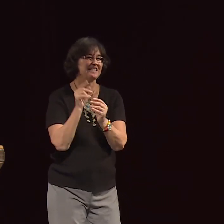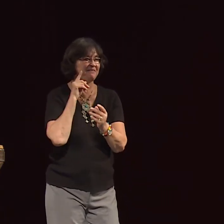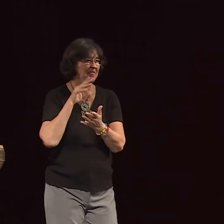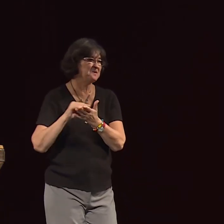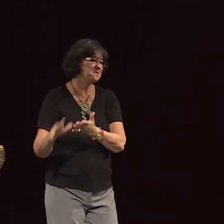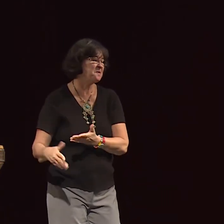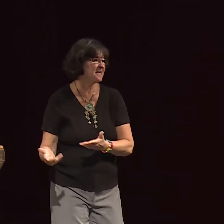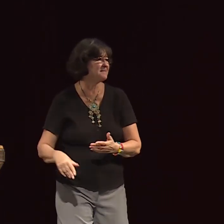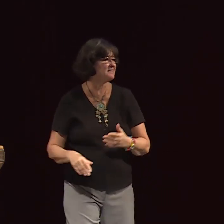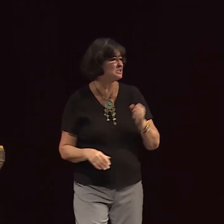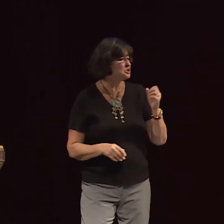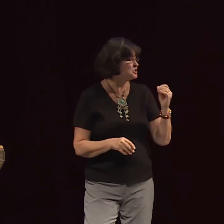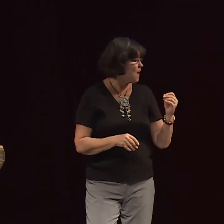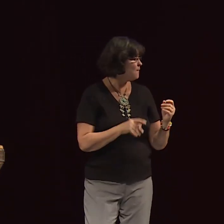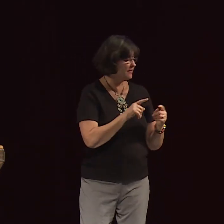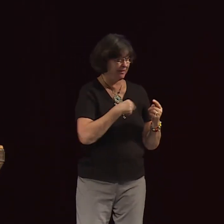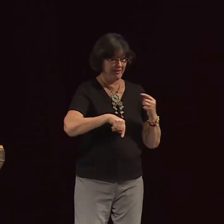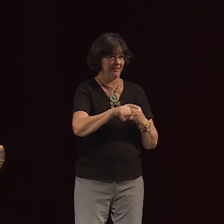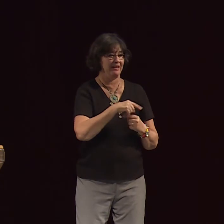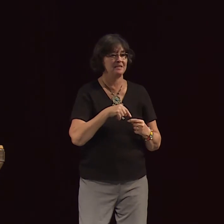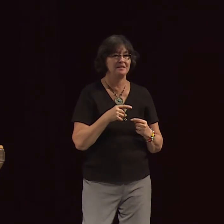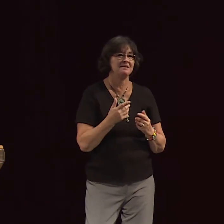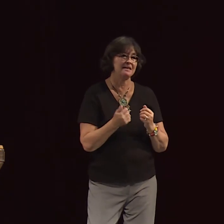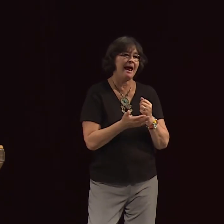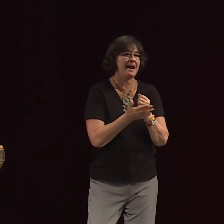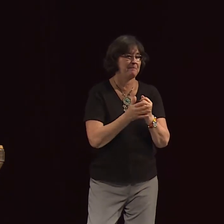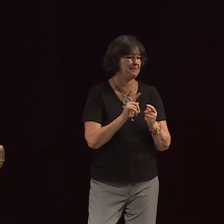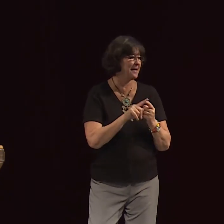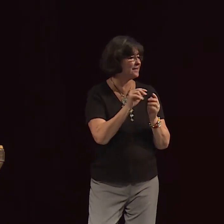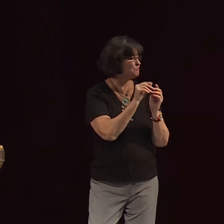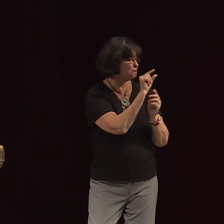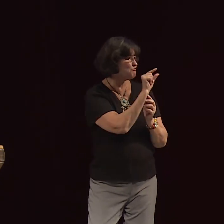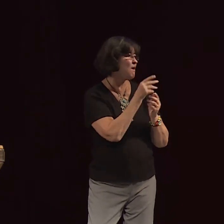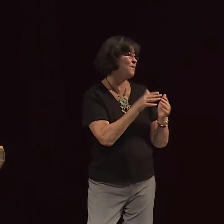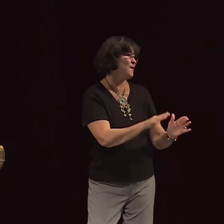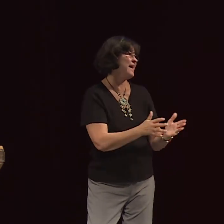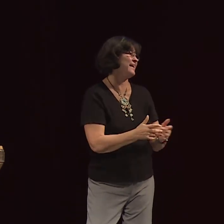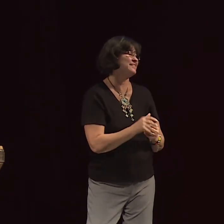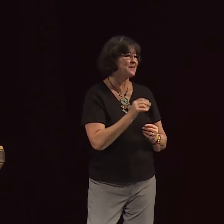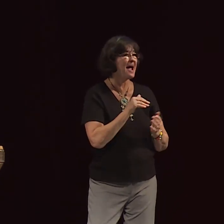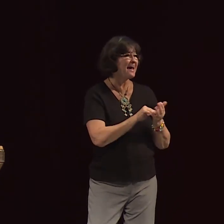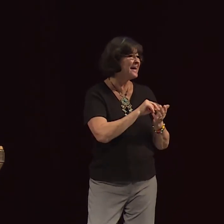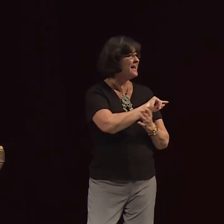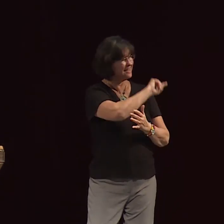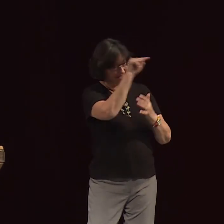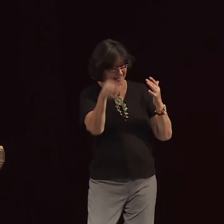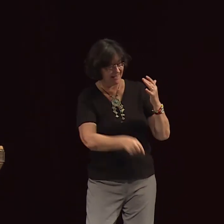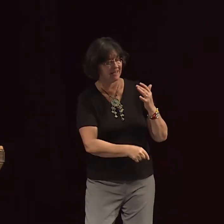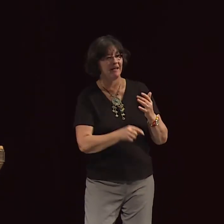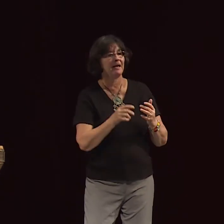is really motivating for them. I think that that's helping in a small way already.